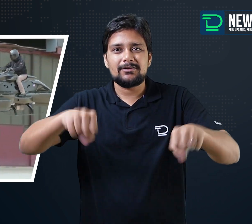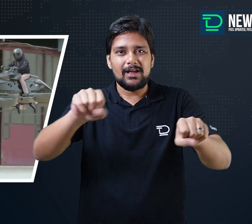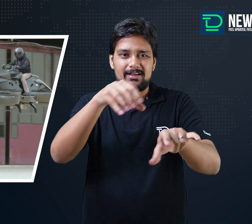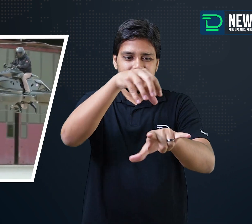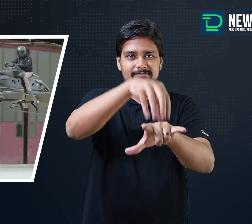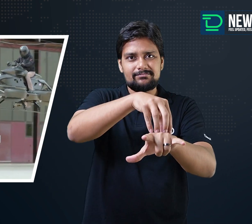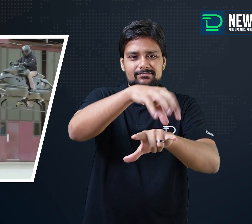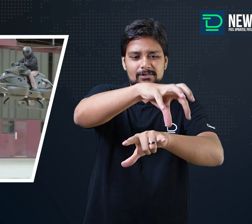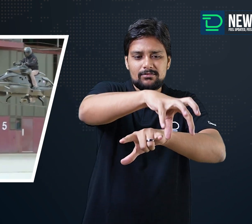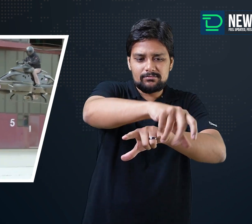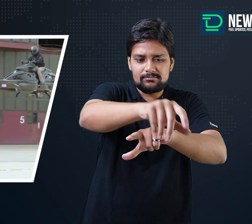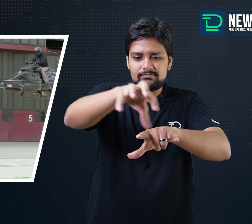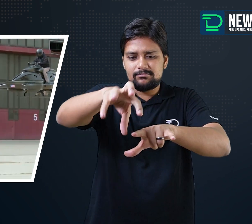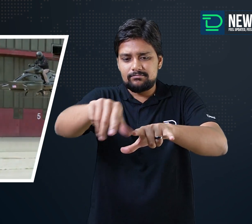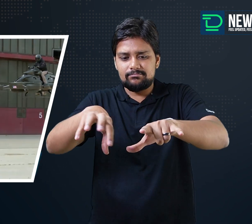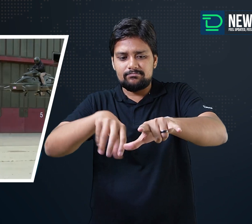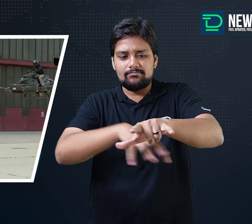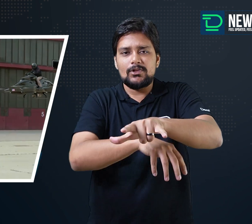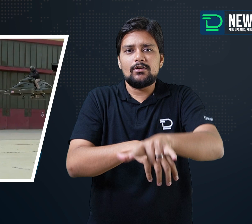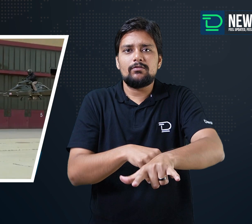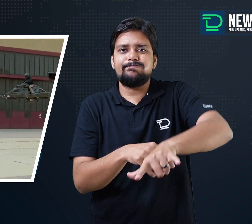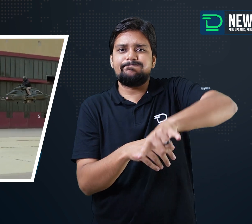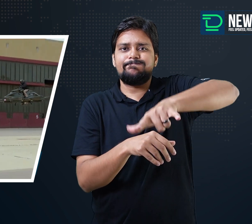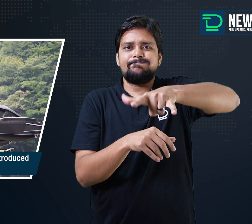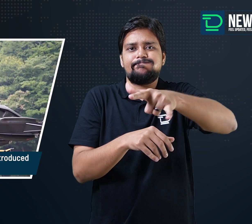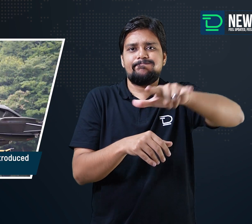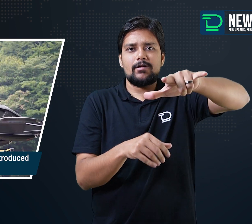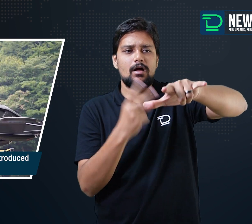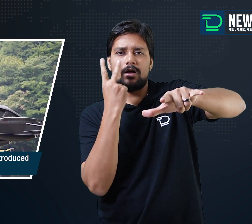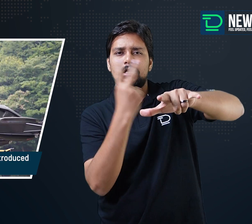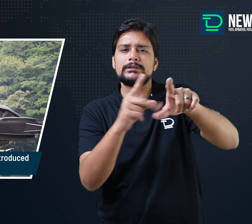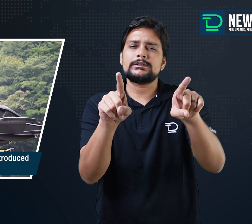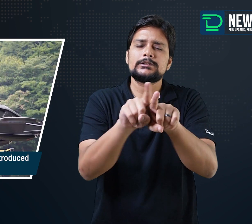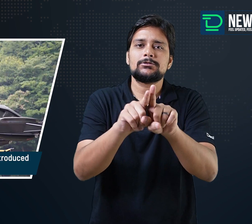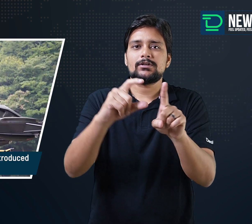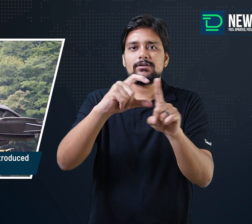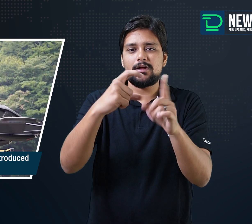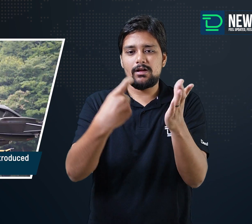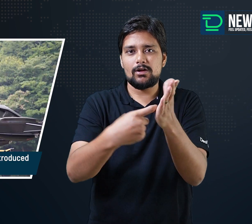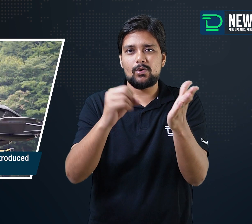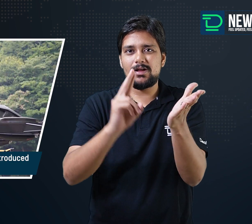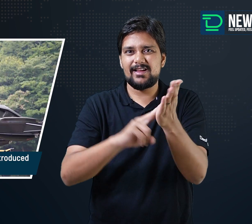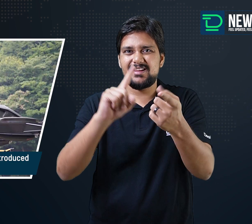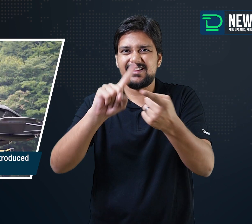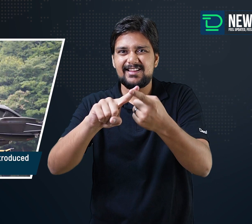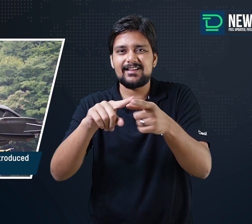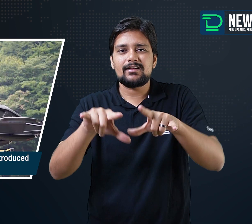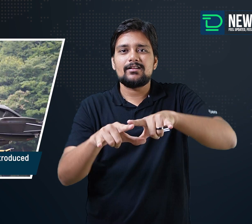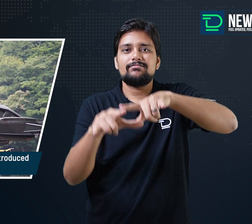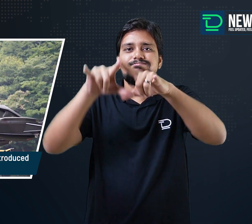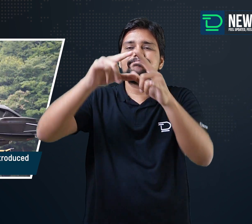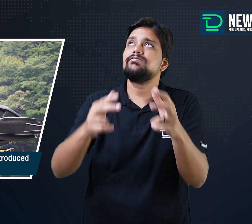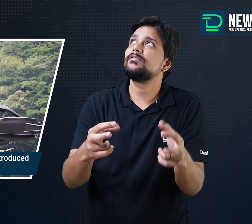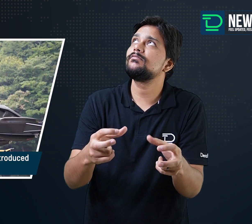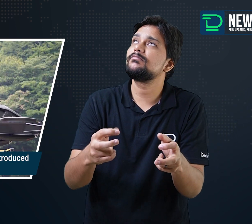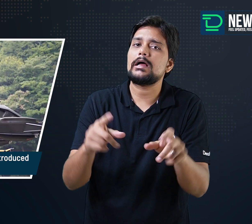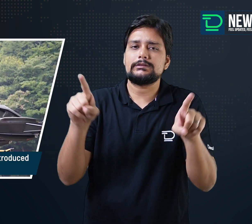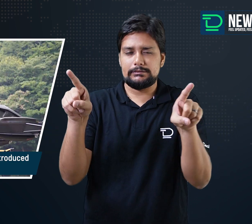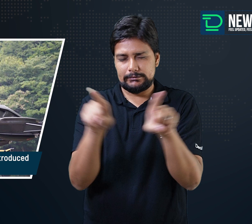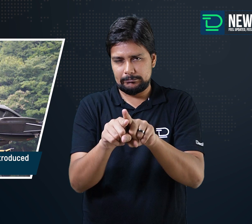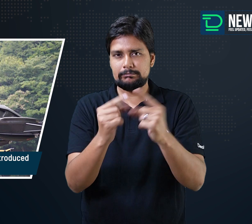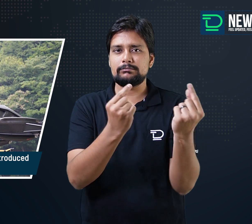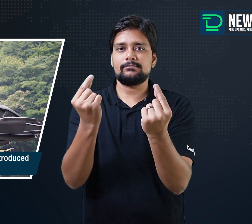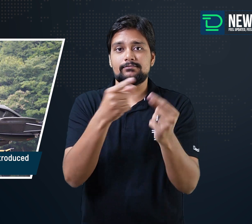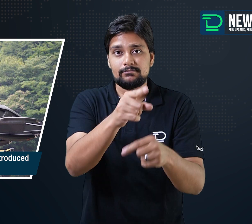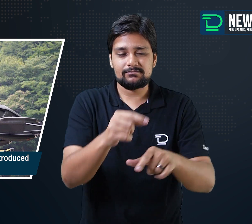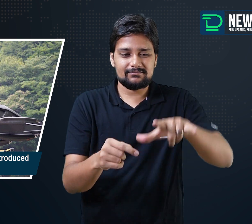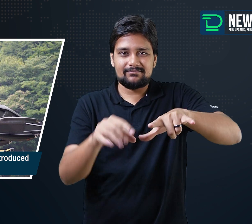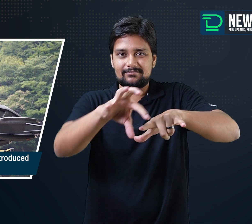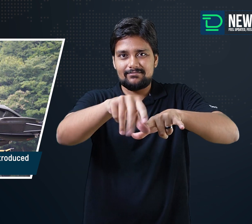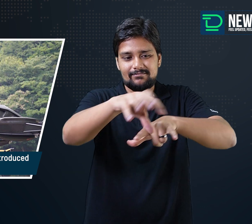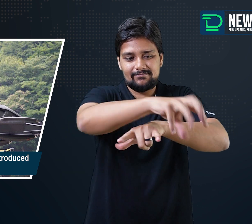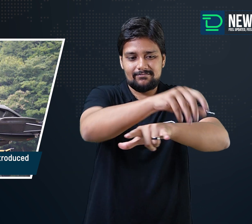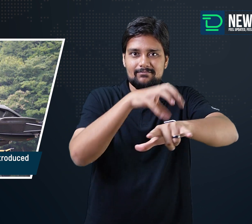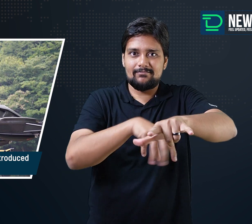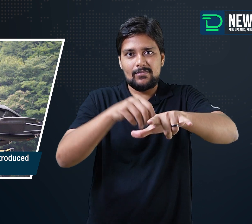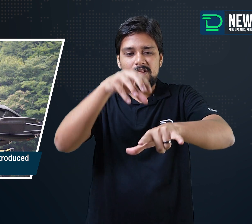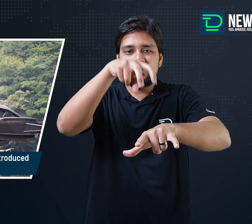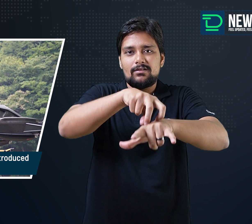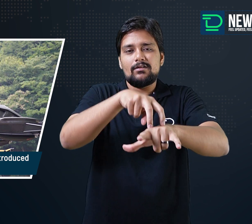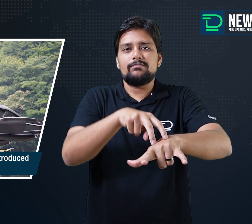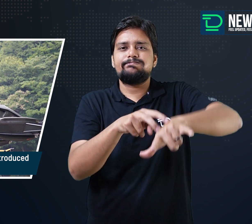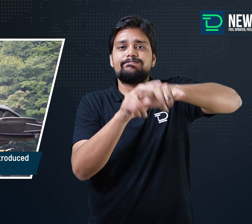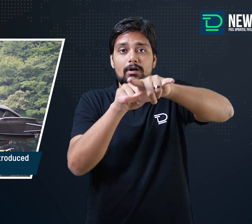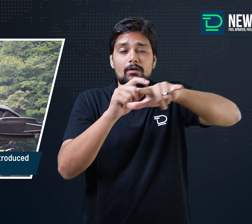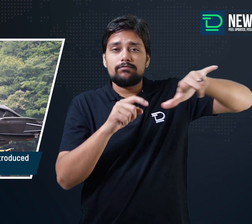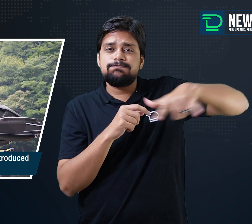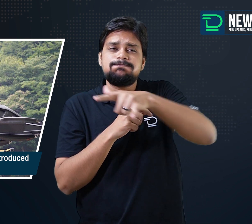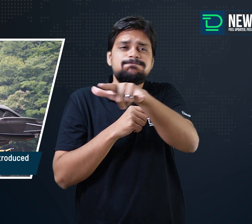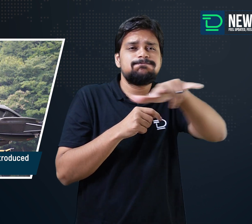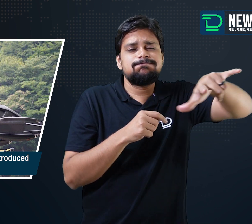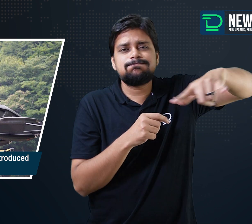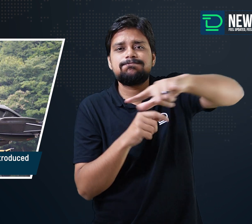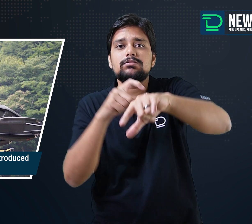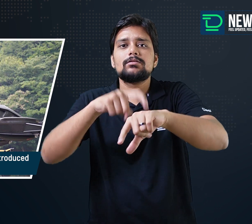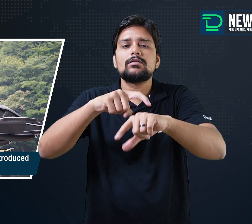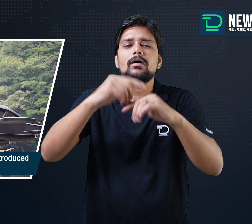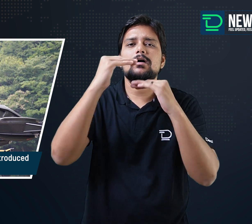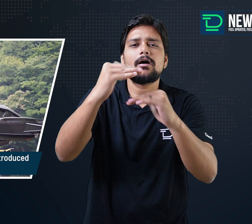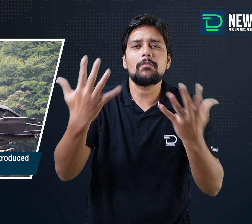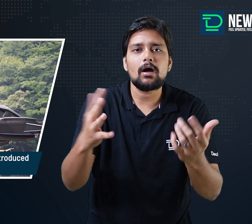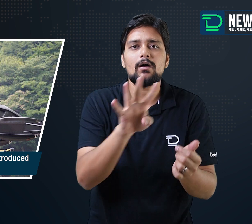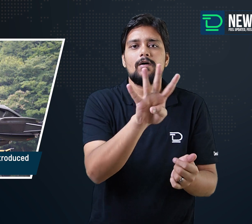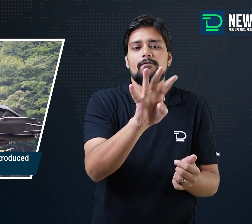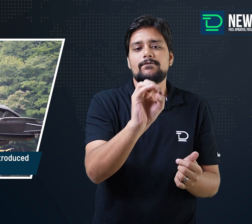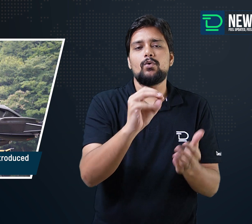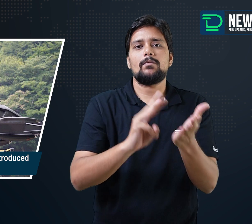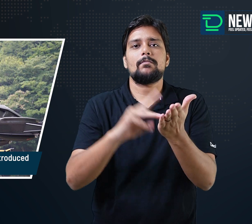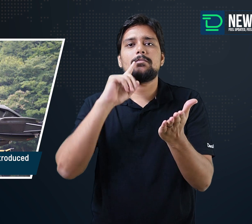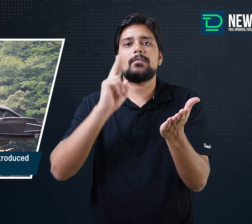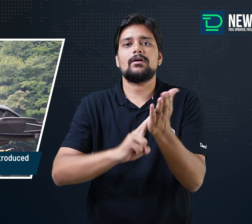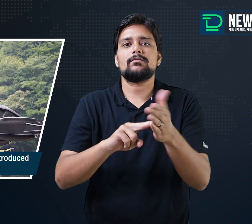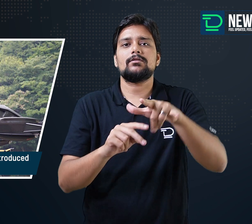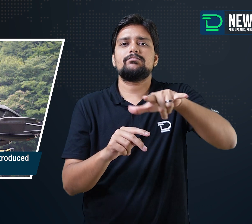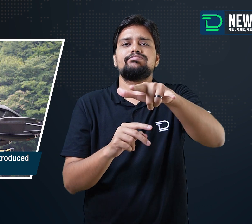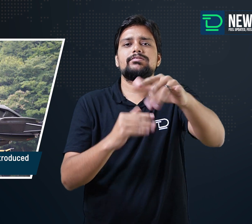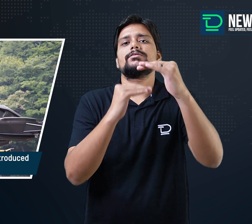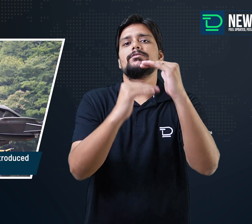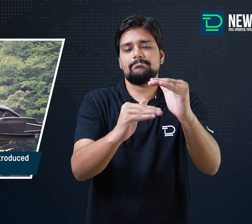Designed with drone-like flying technology, this bike is capable of flying continuously for up to 40 minutes.